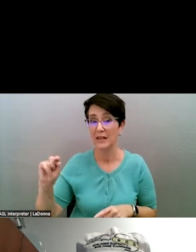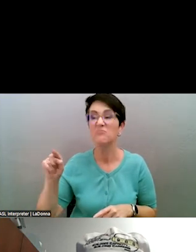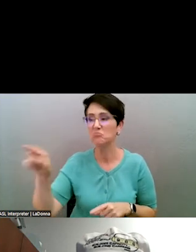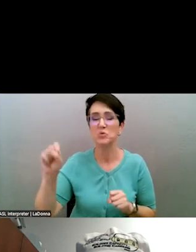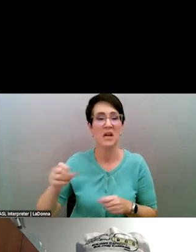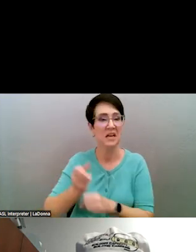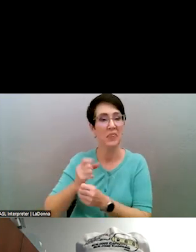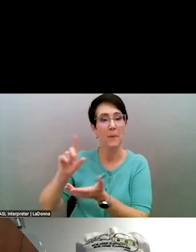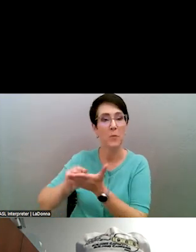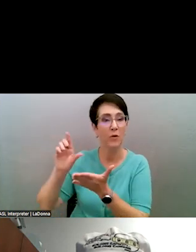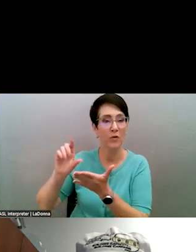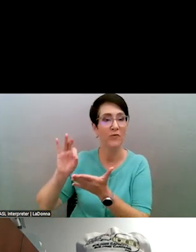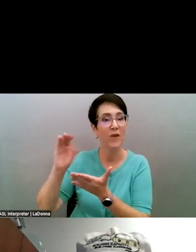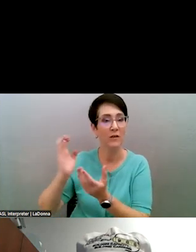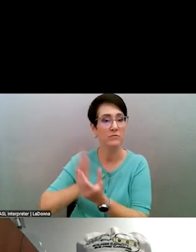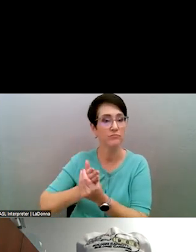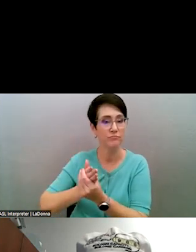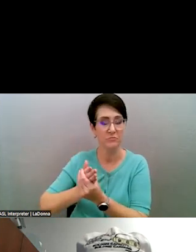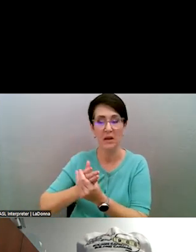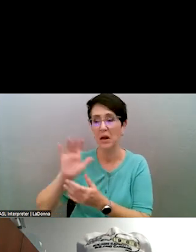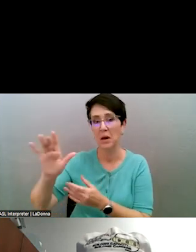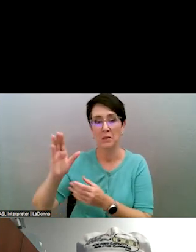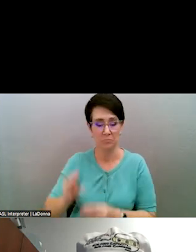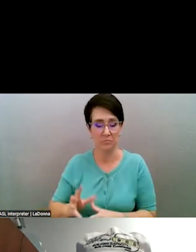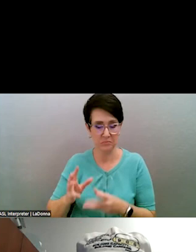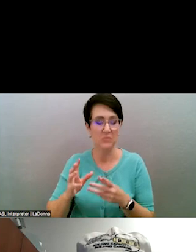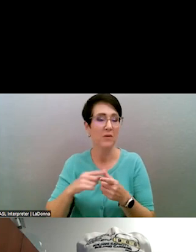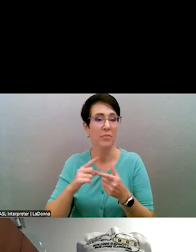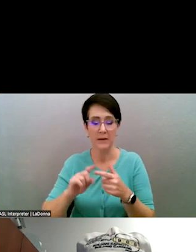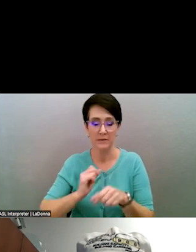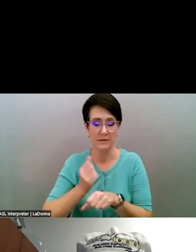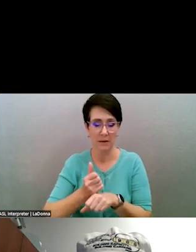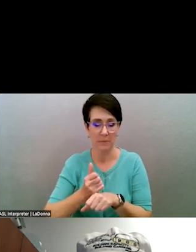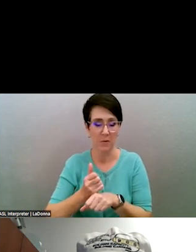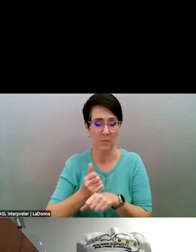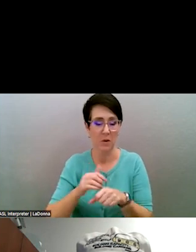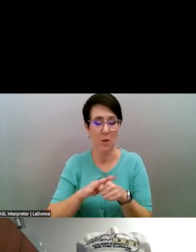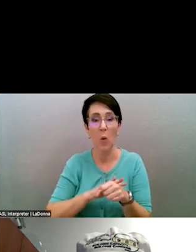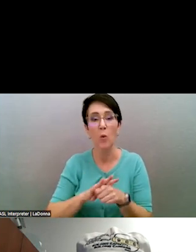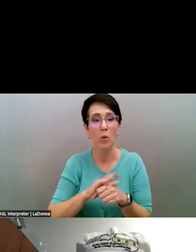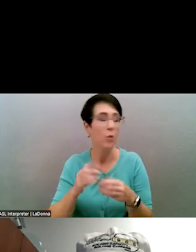AND PRINT YOURSELVES, LOCALLY AT WHATEVER WAY YOU WOULD DO THOSE. AND